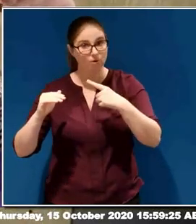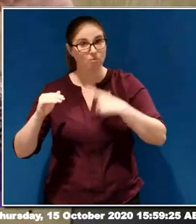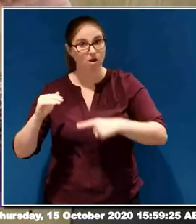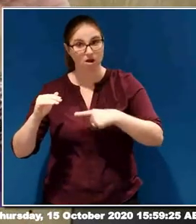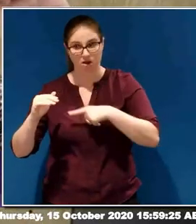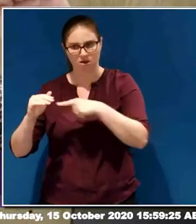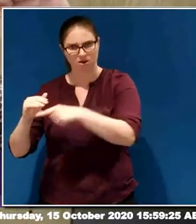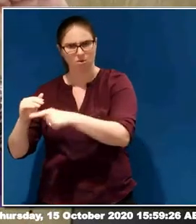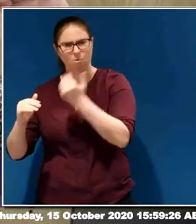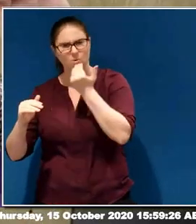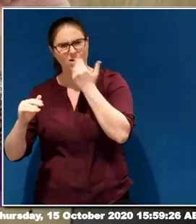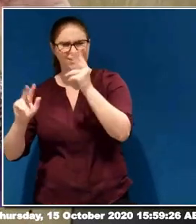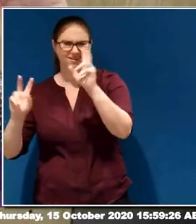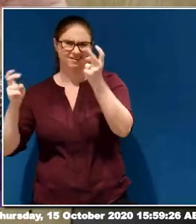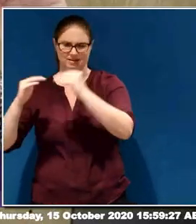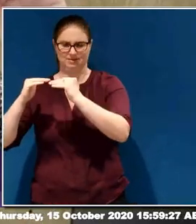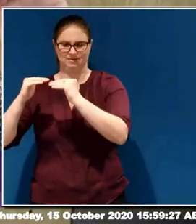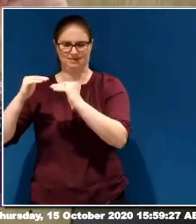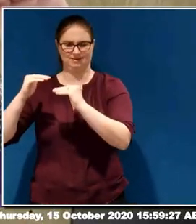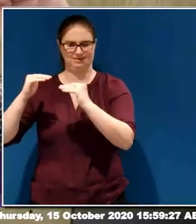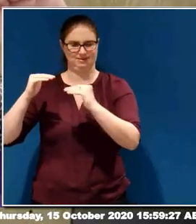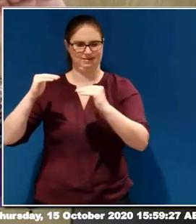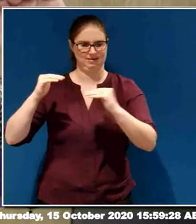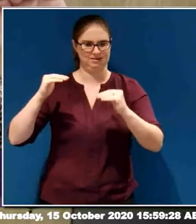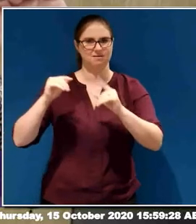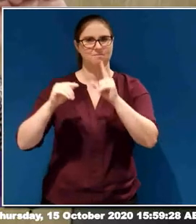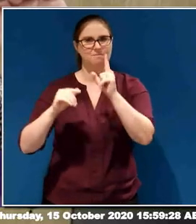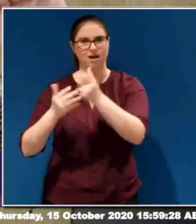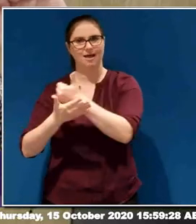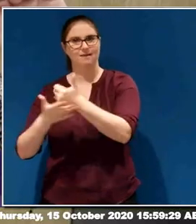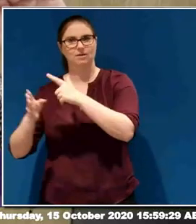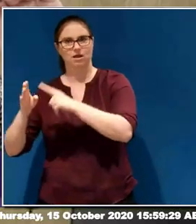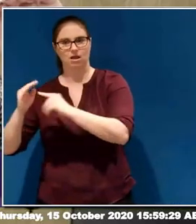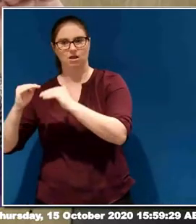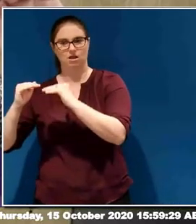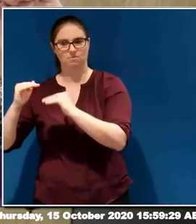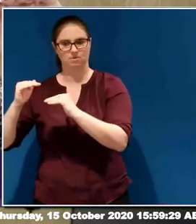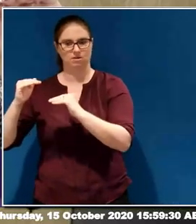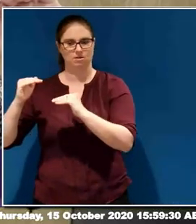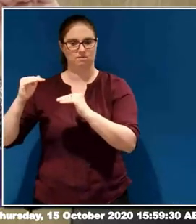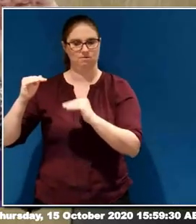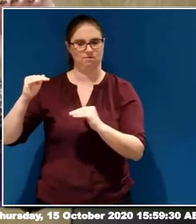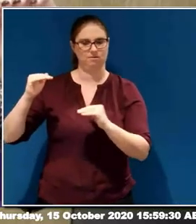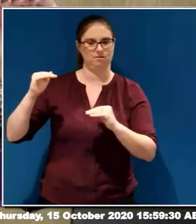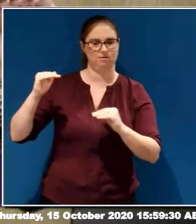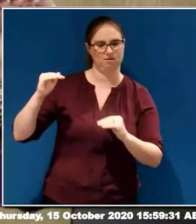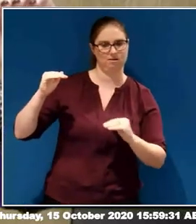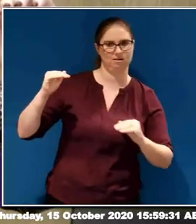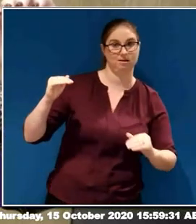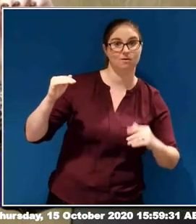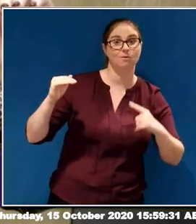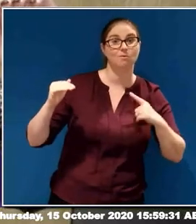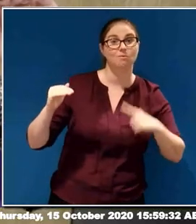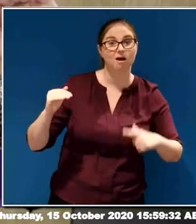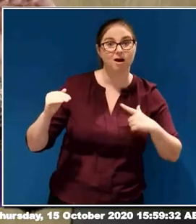time and part of that was because they were not receiving evidence-based reading intervention support.